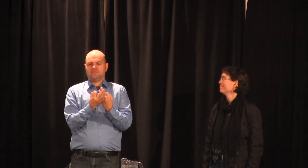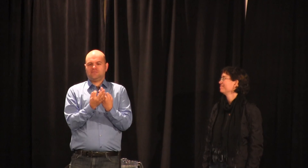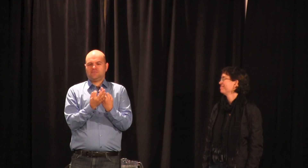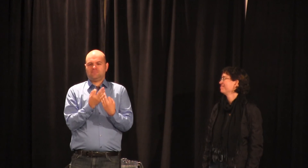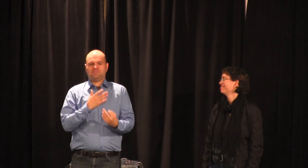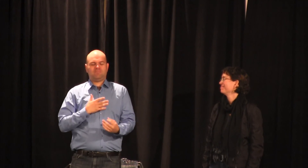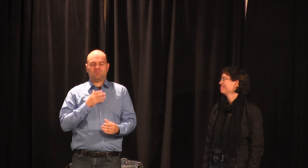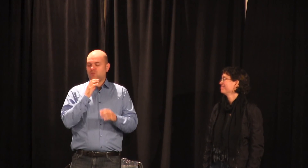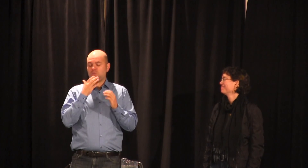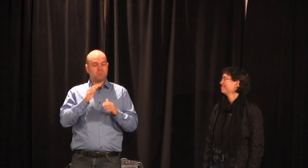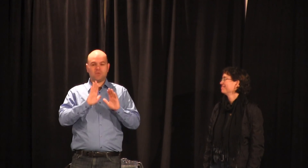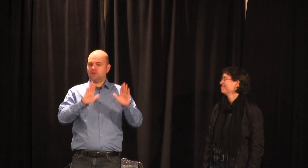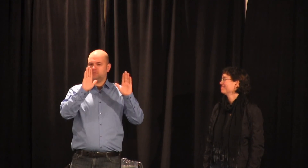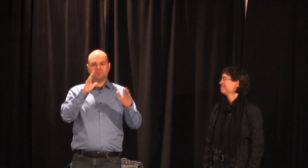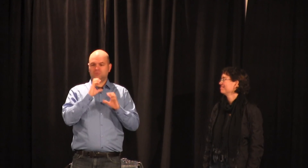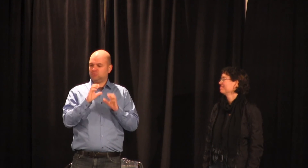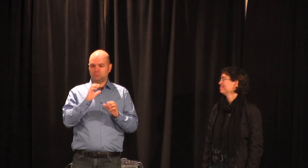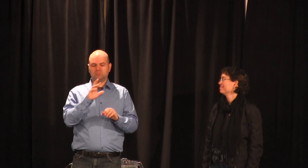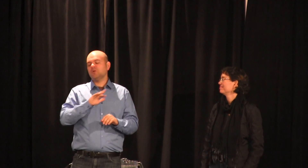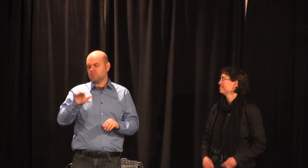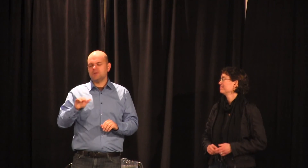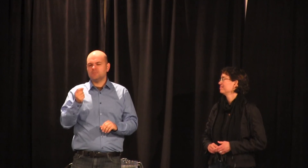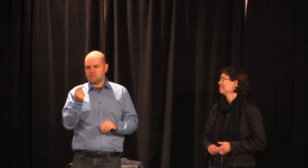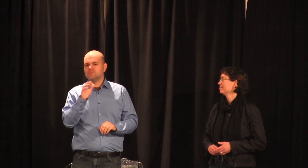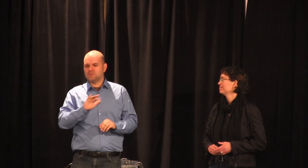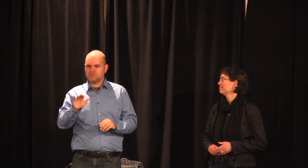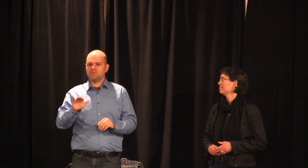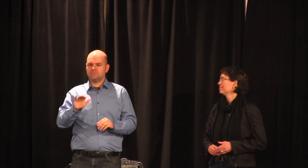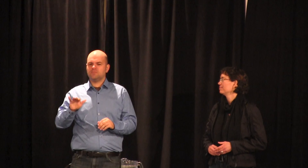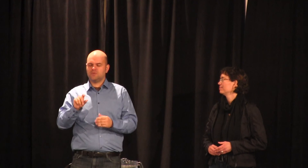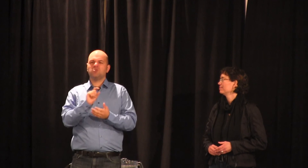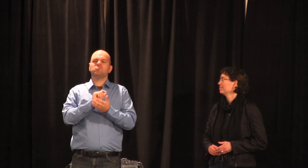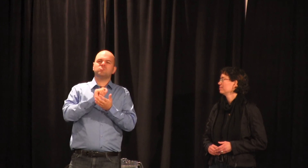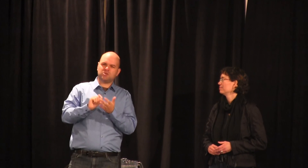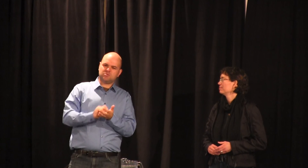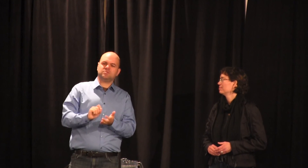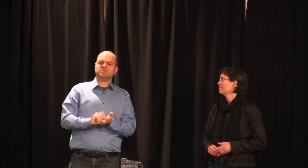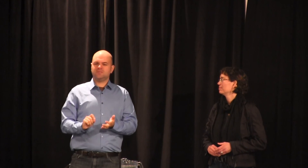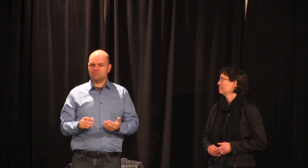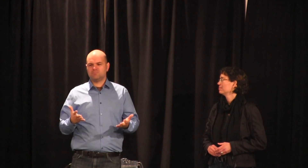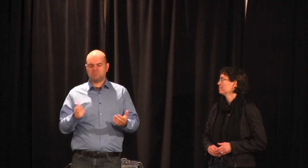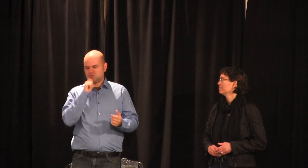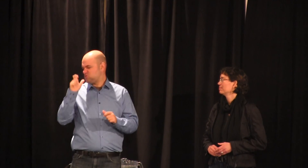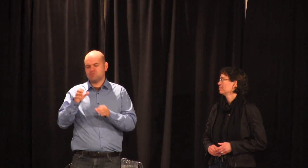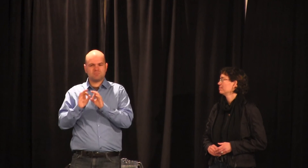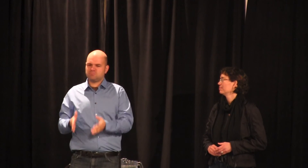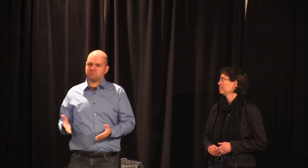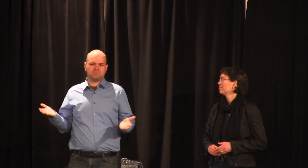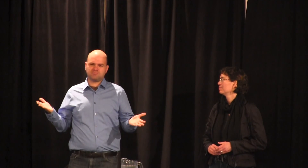and they became like my second family really. It was really wonderful. You know, we had -- people finger spelled a little bit, but otherwise we wrote,